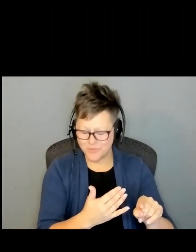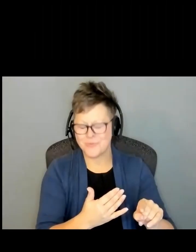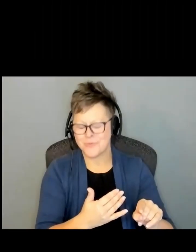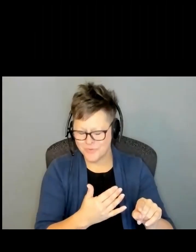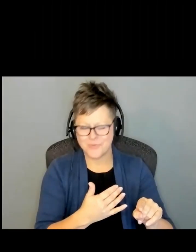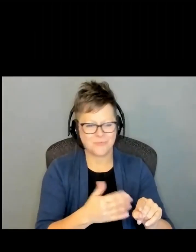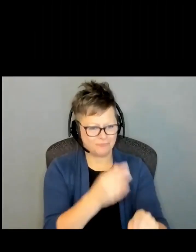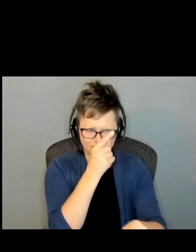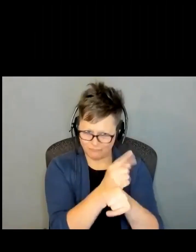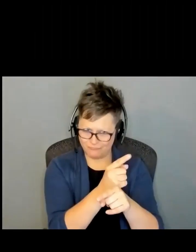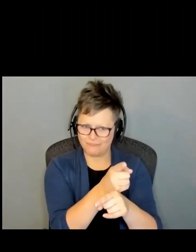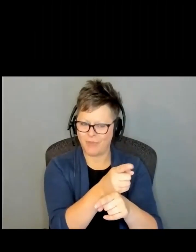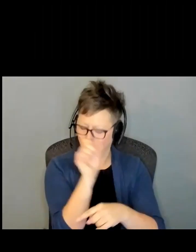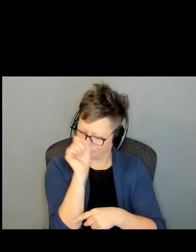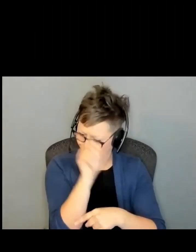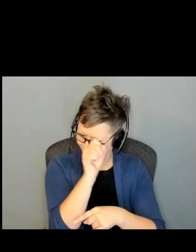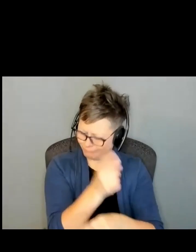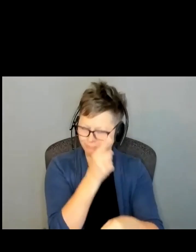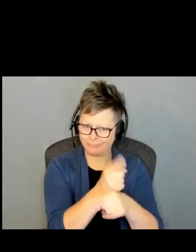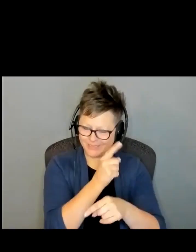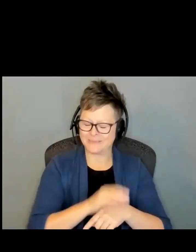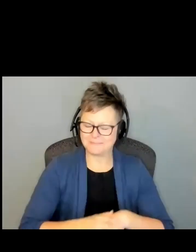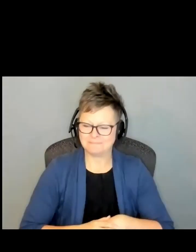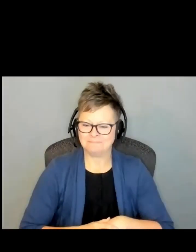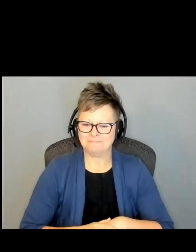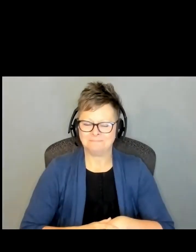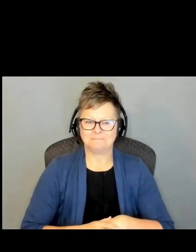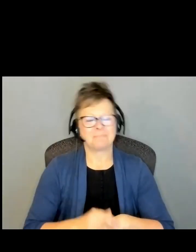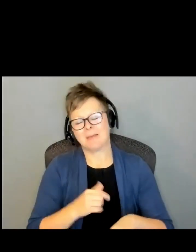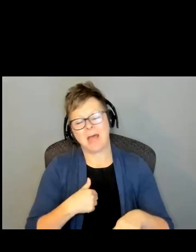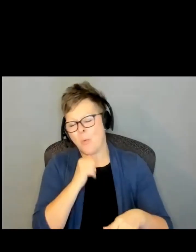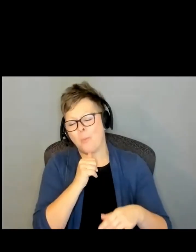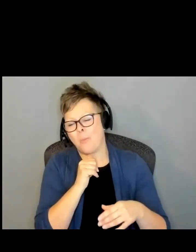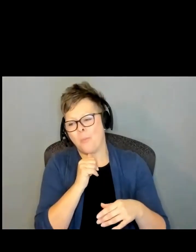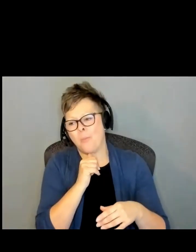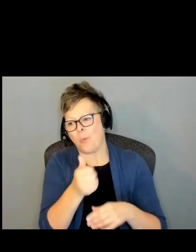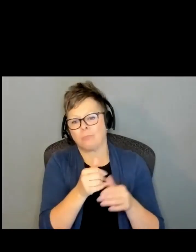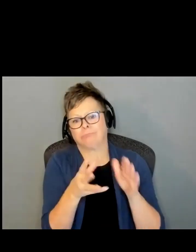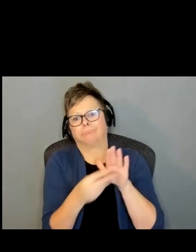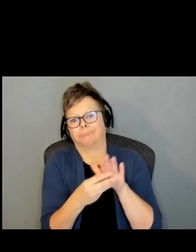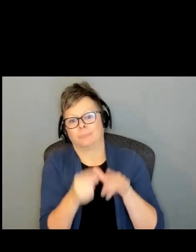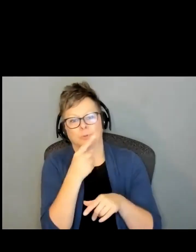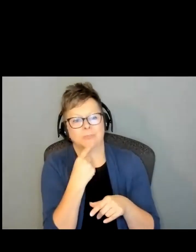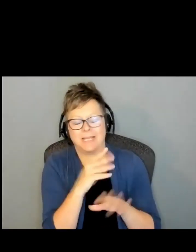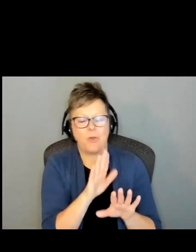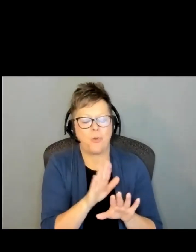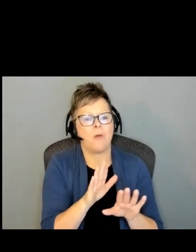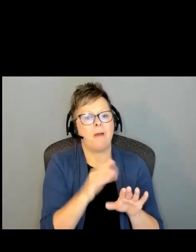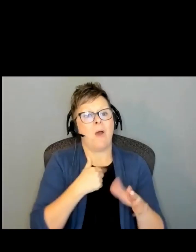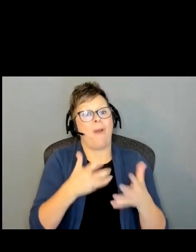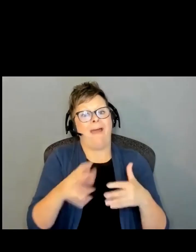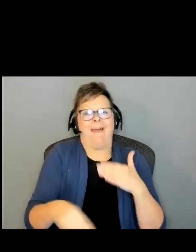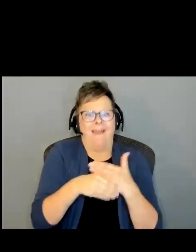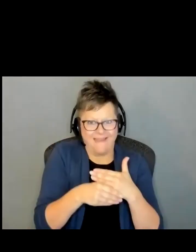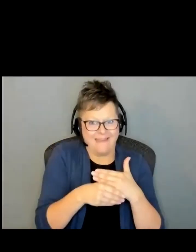And without repeating some of the areas you covered, just to add would be an ability for